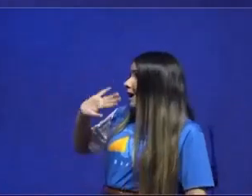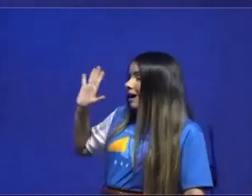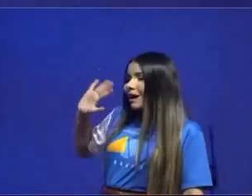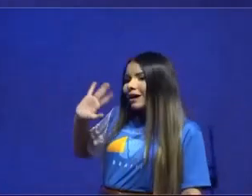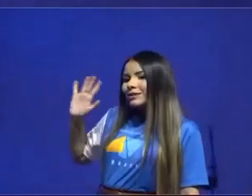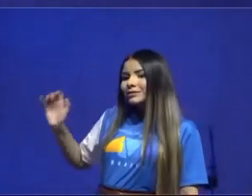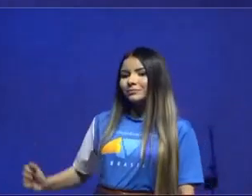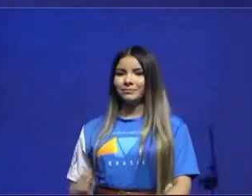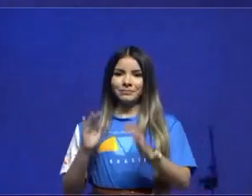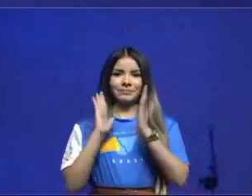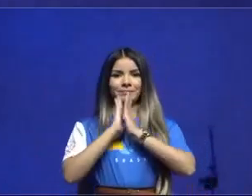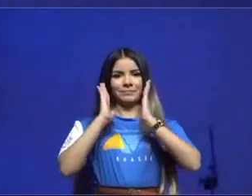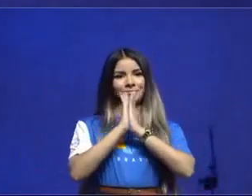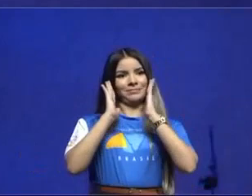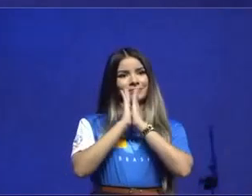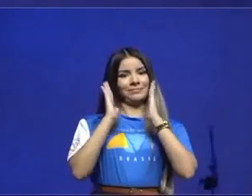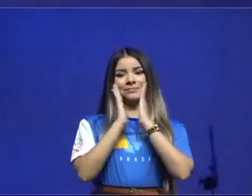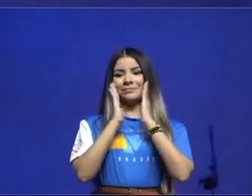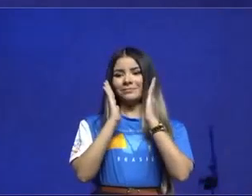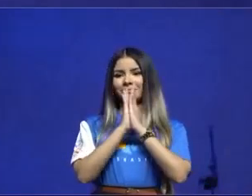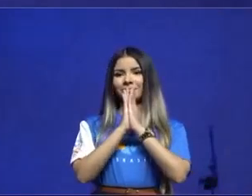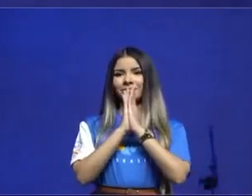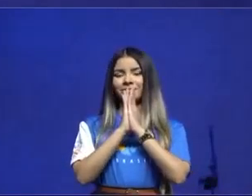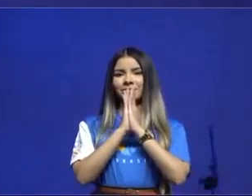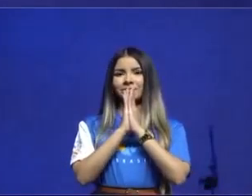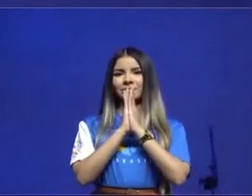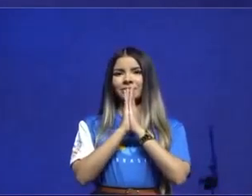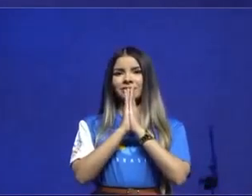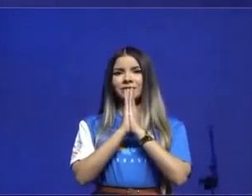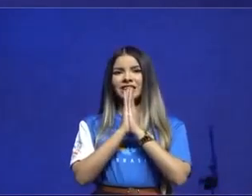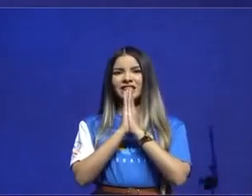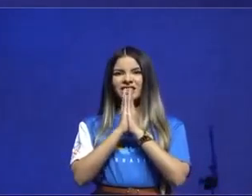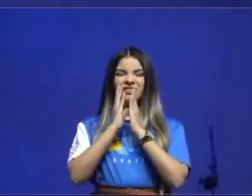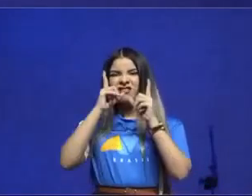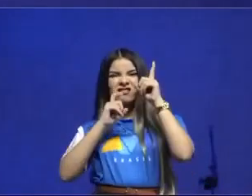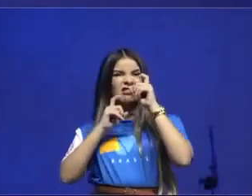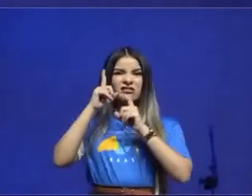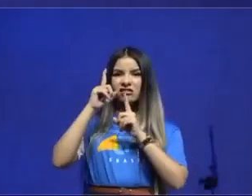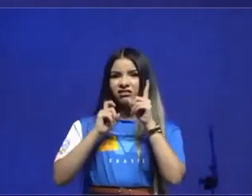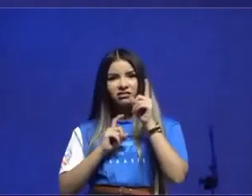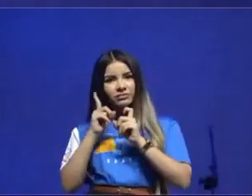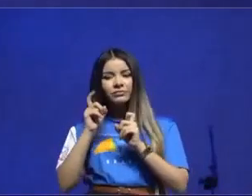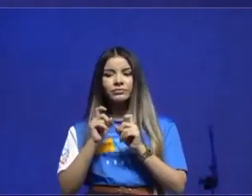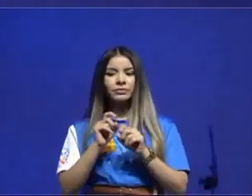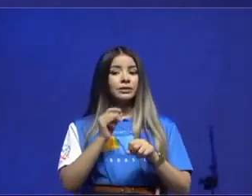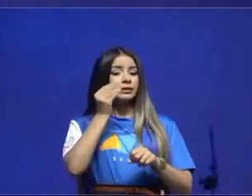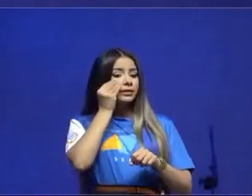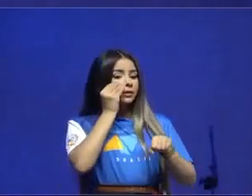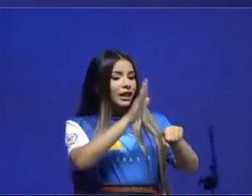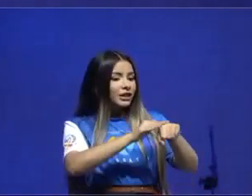little face, having some kind of intention to call the adult's attention From